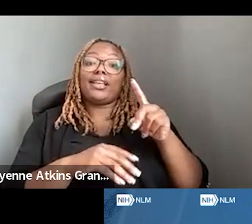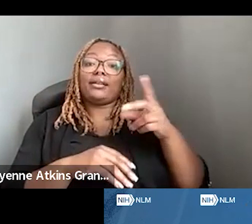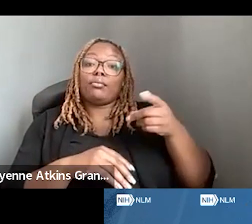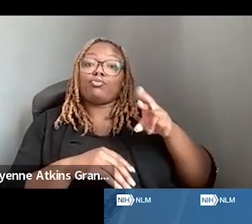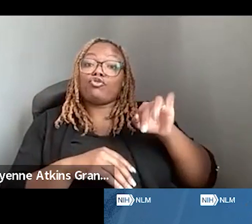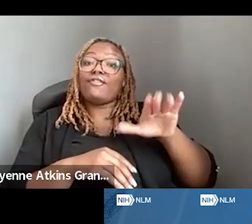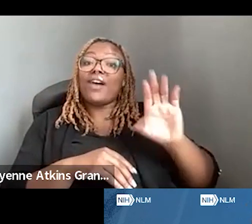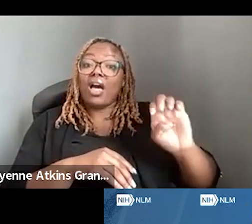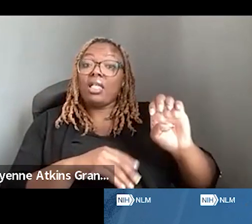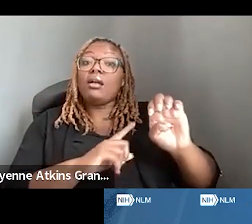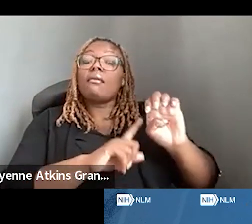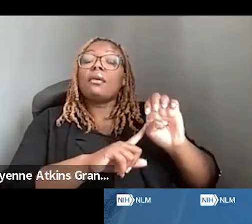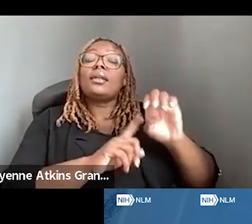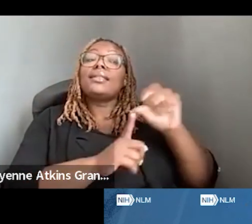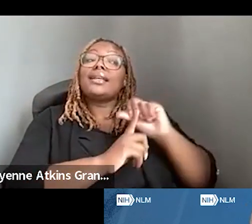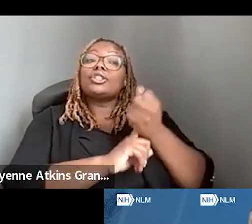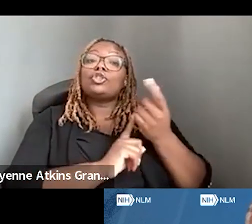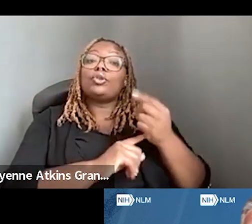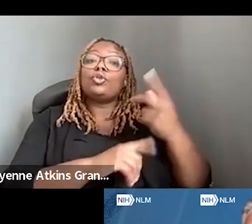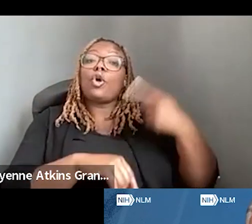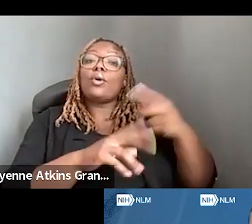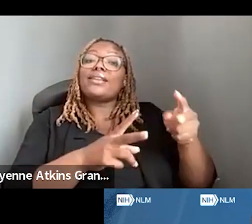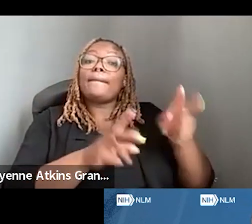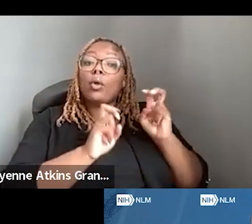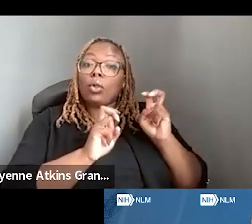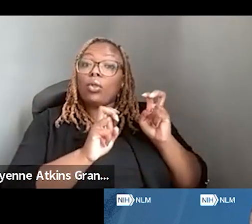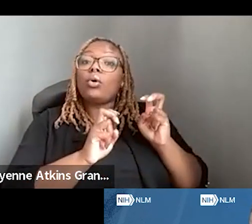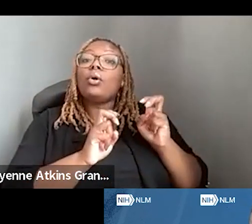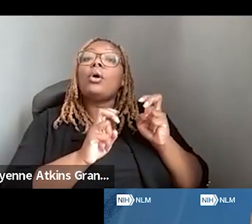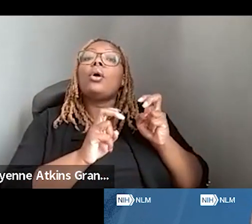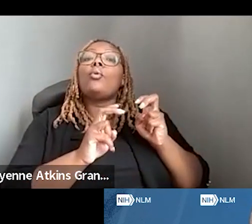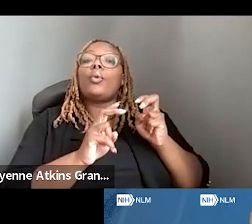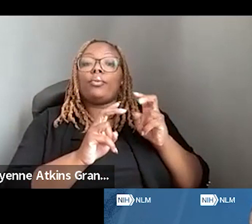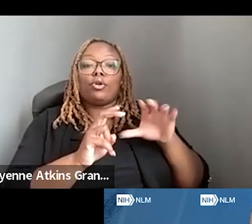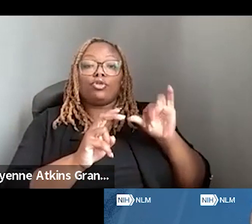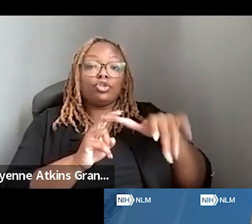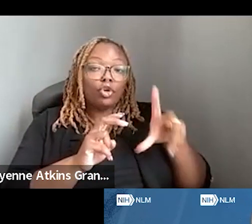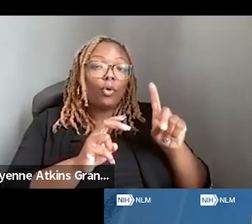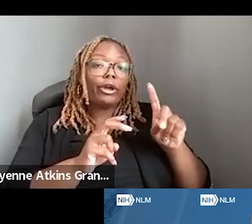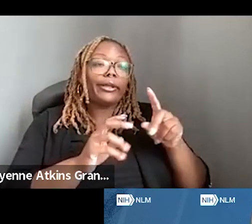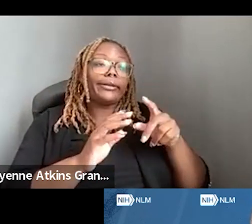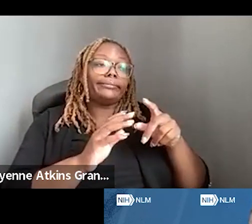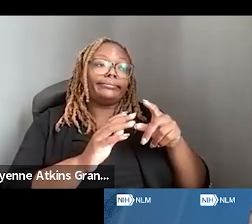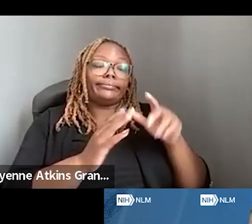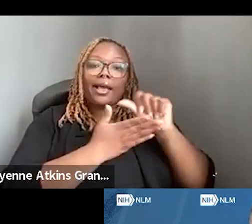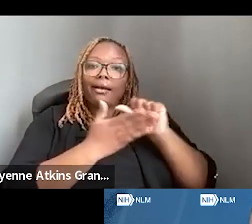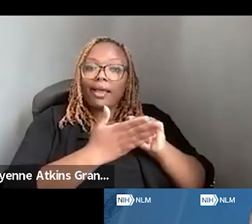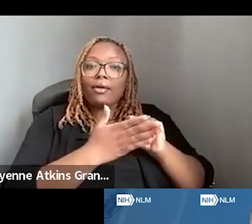In that instance, we do a one-time pull, or we go to your ORCID profile that's been linked to your SciENcv.